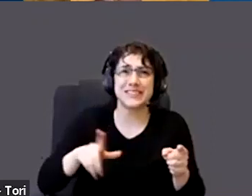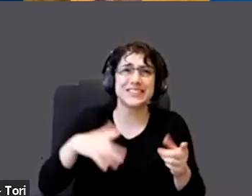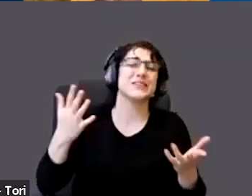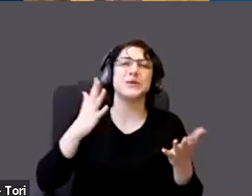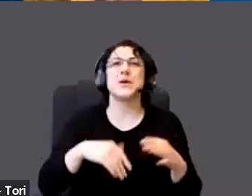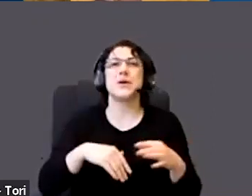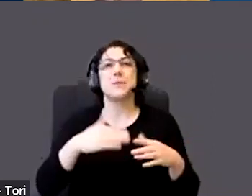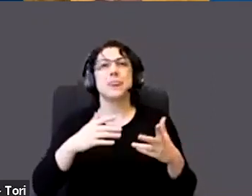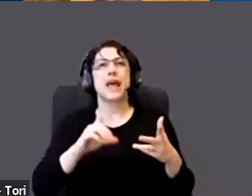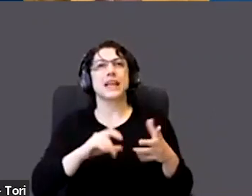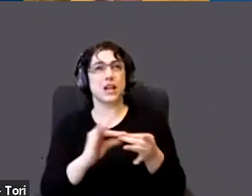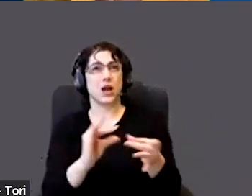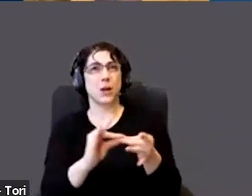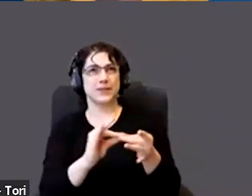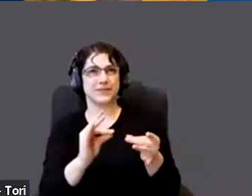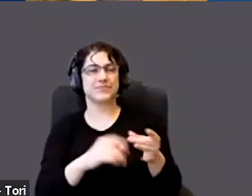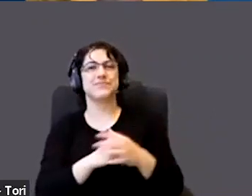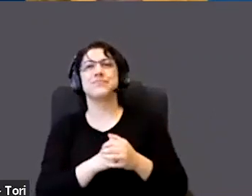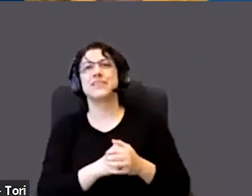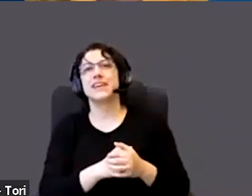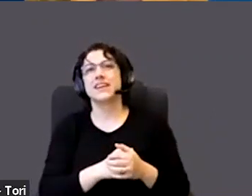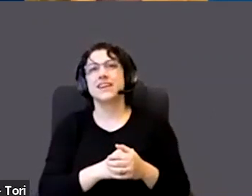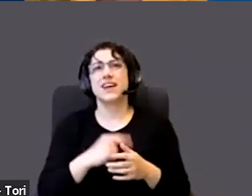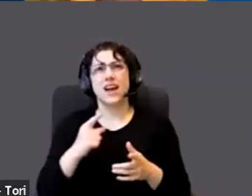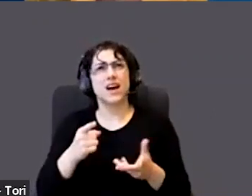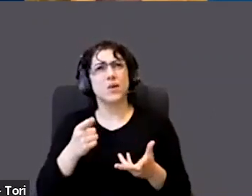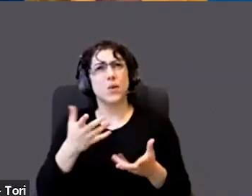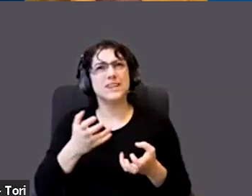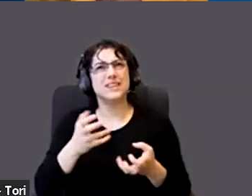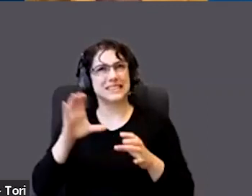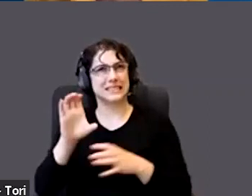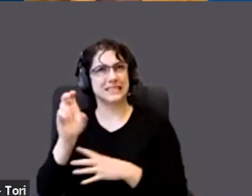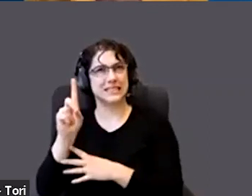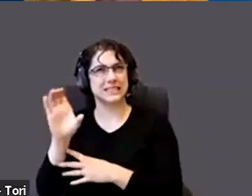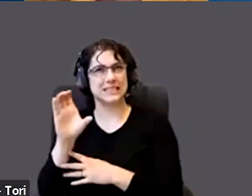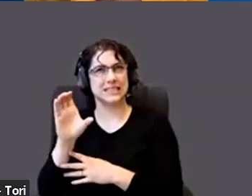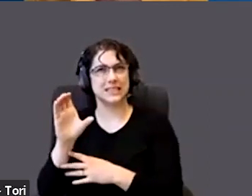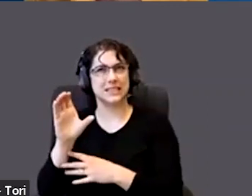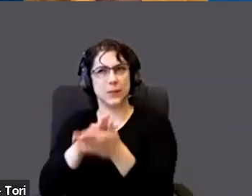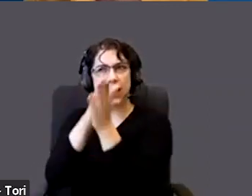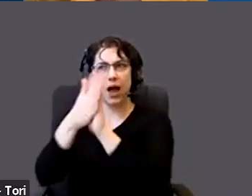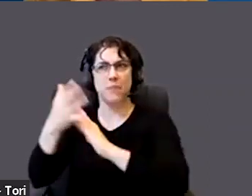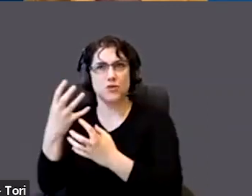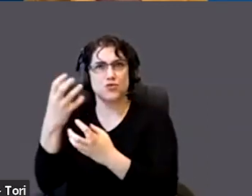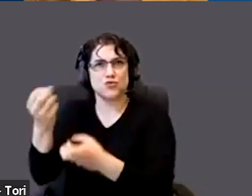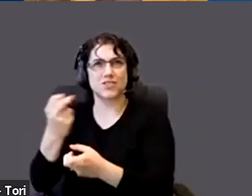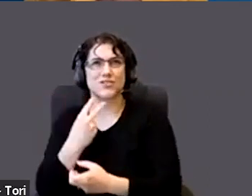to being the trusted voice. And I think that the CFA as a source of data directed